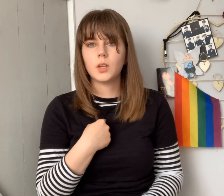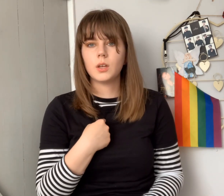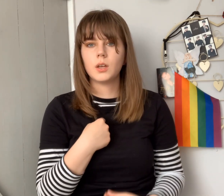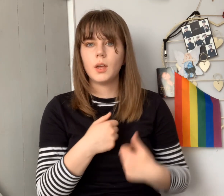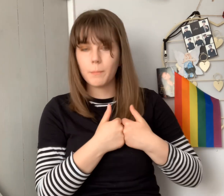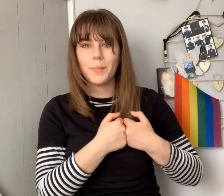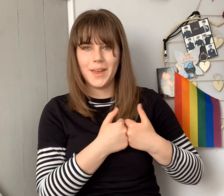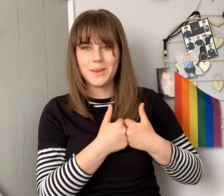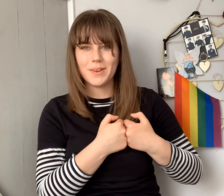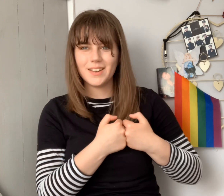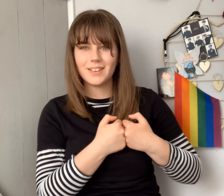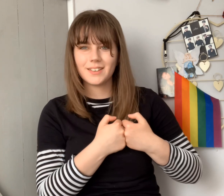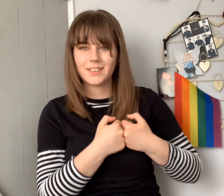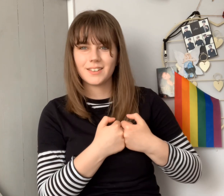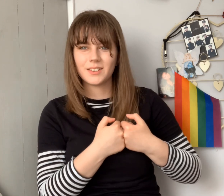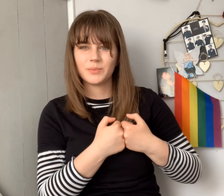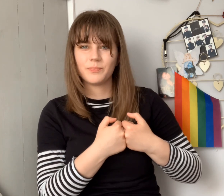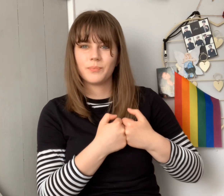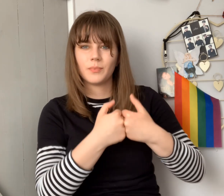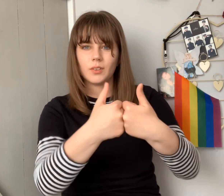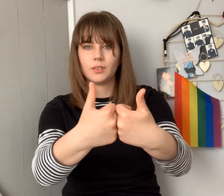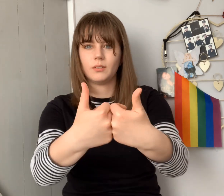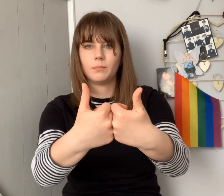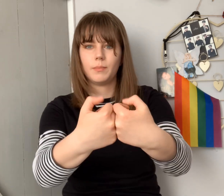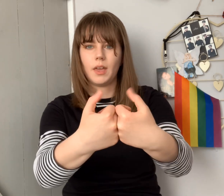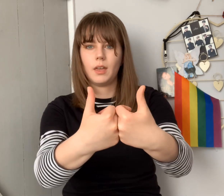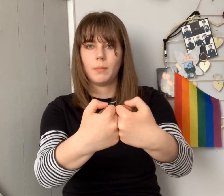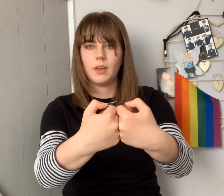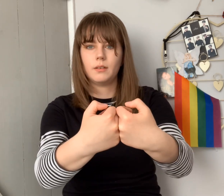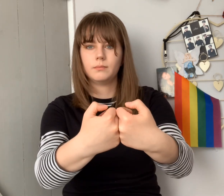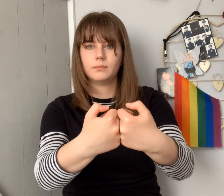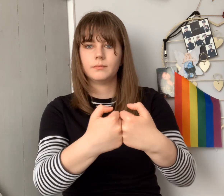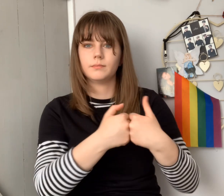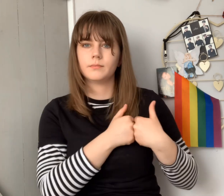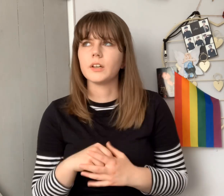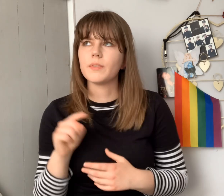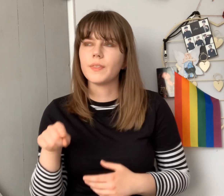"Me baby"